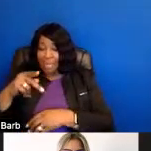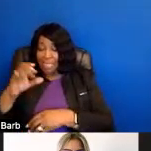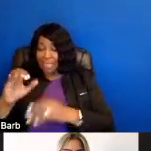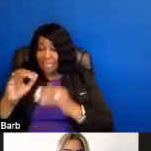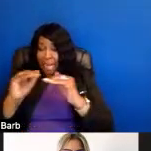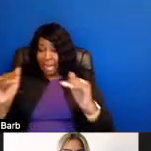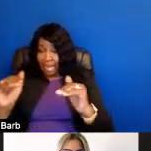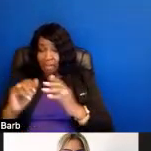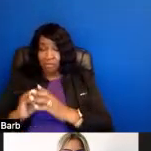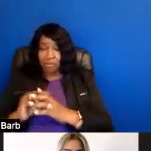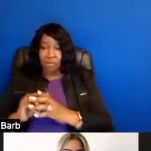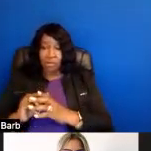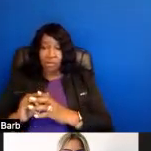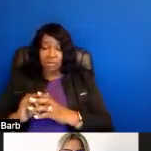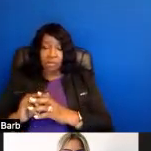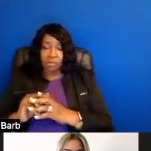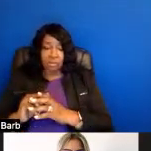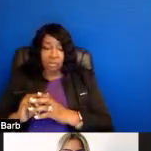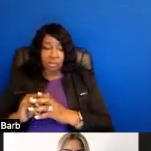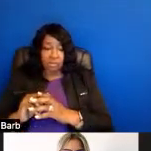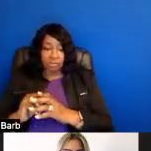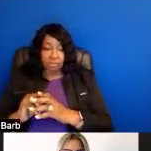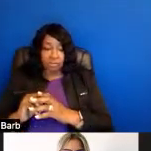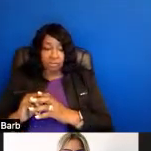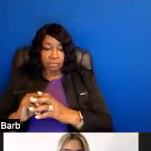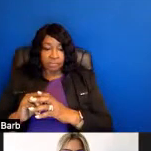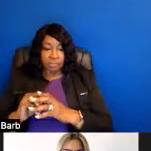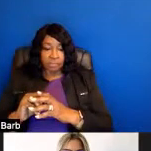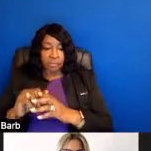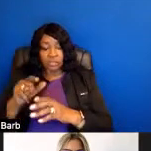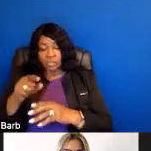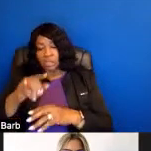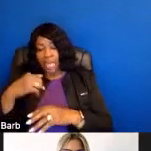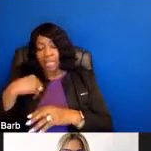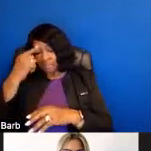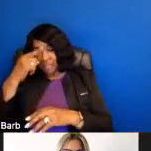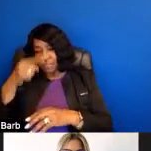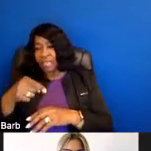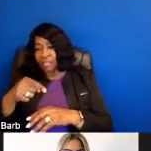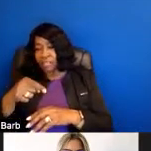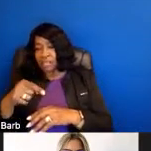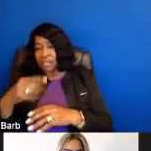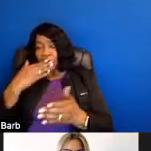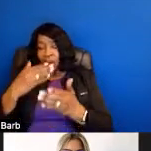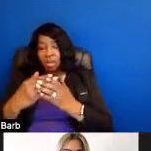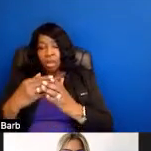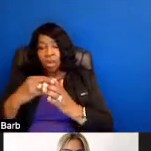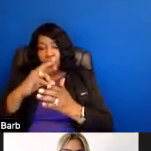So an informal role model, I think. Theme 5, uniqueness.